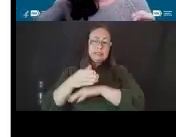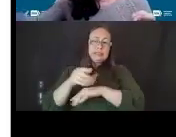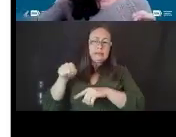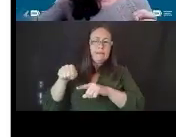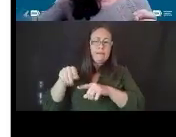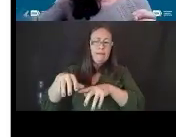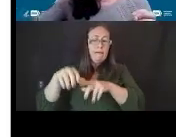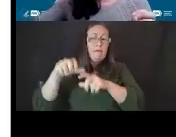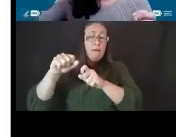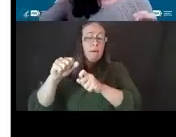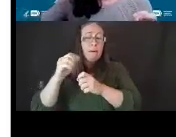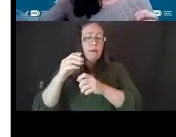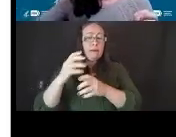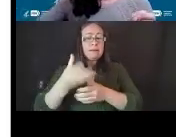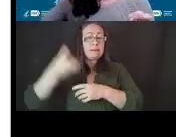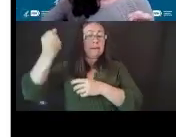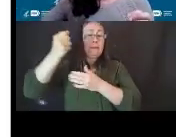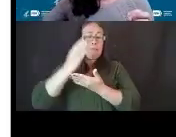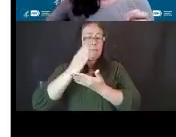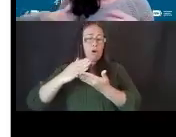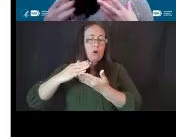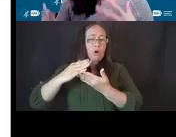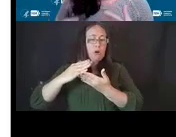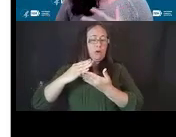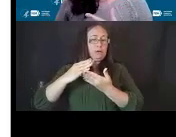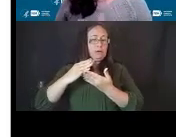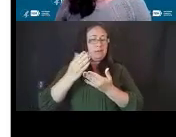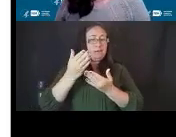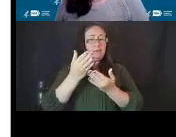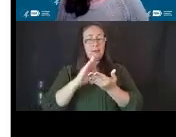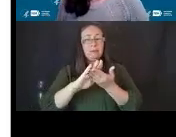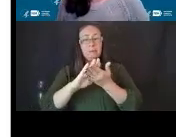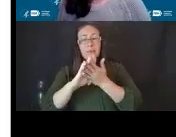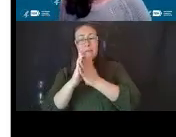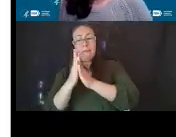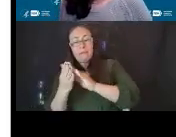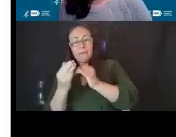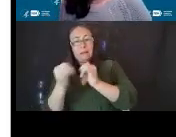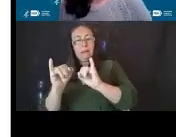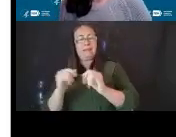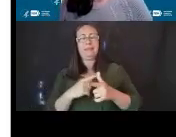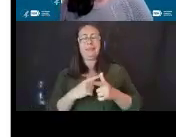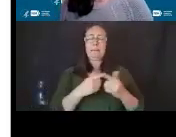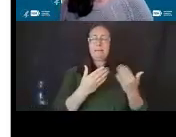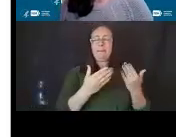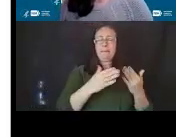any potential problems or miscommunications about who the senior author is supposed to be